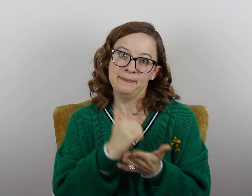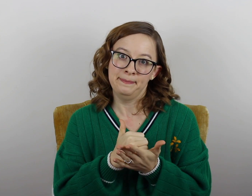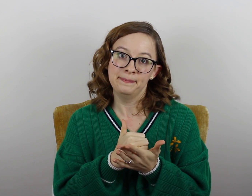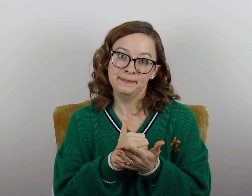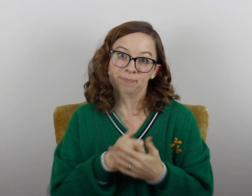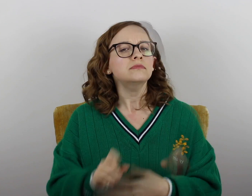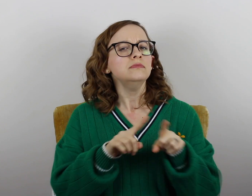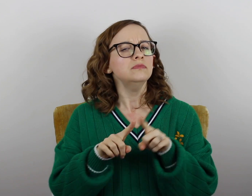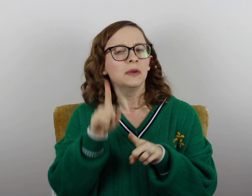Go get help!